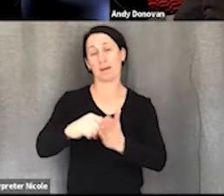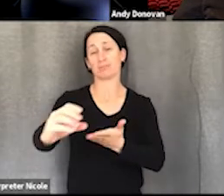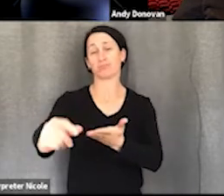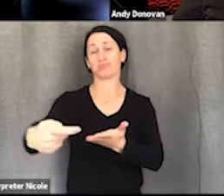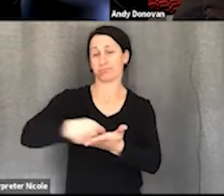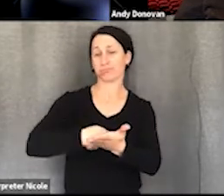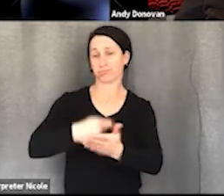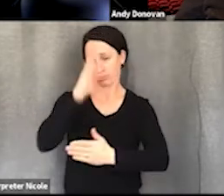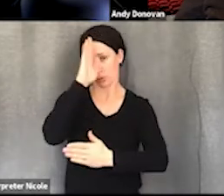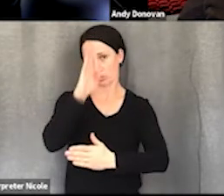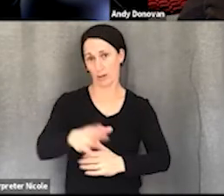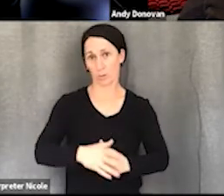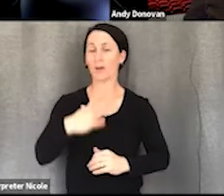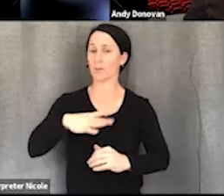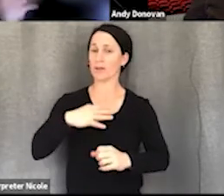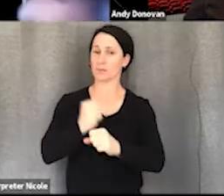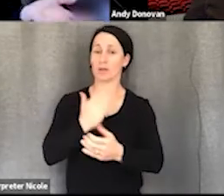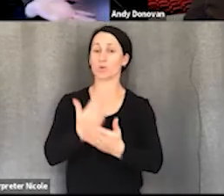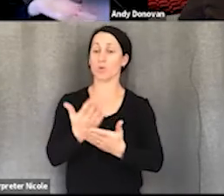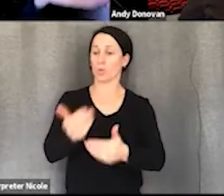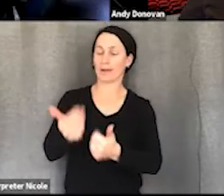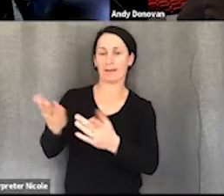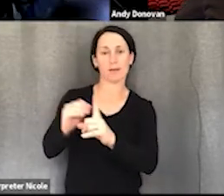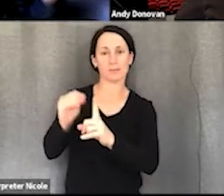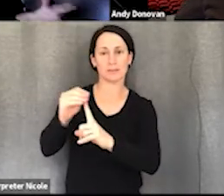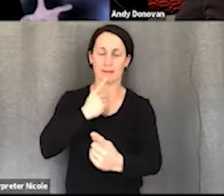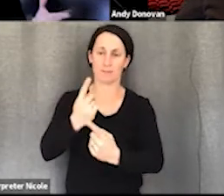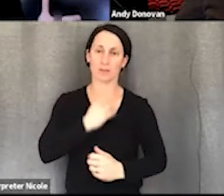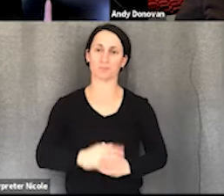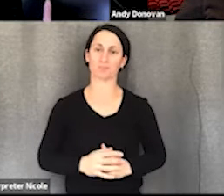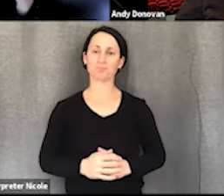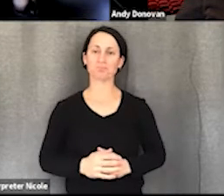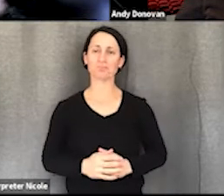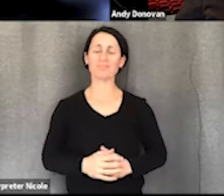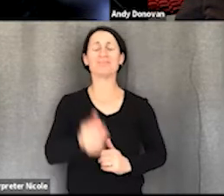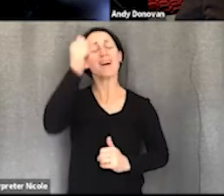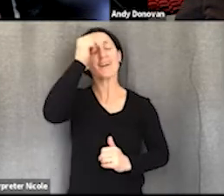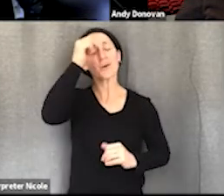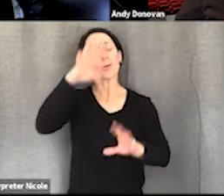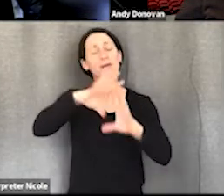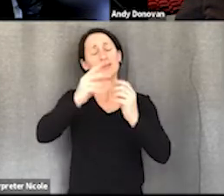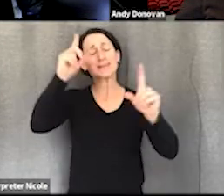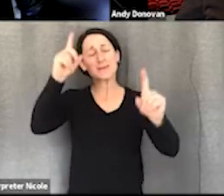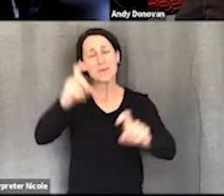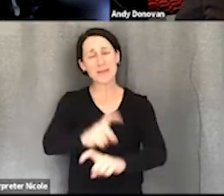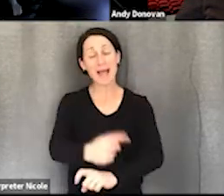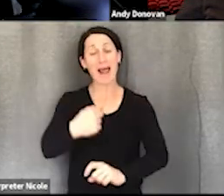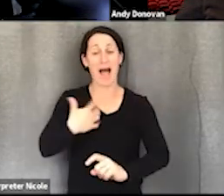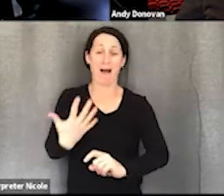up-to-date. I know it is so complex. Here are my tips. Andy, I would love to hear from you on this.